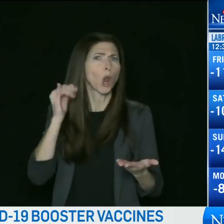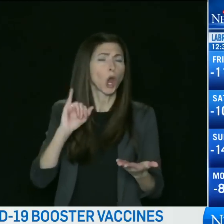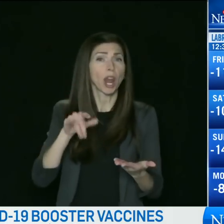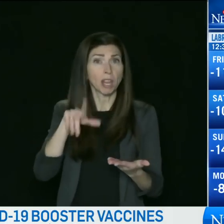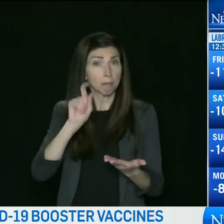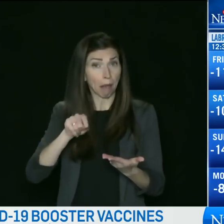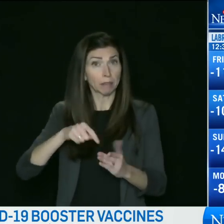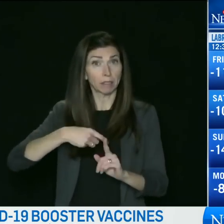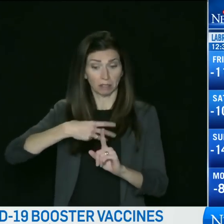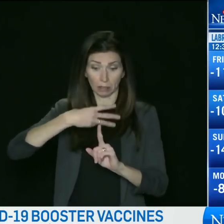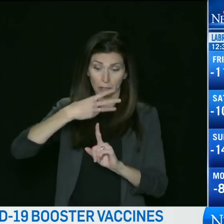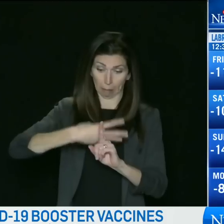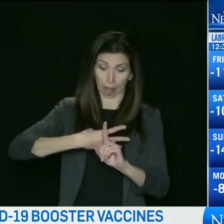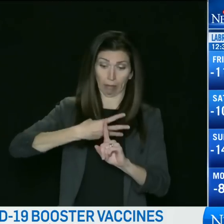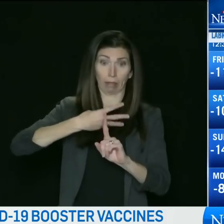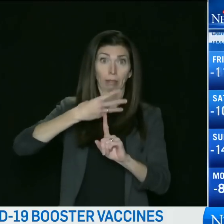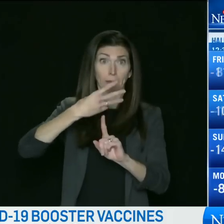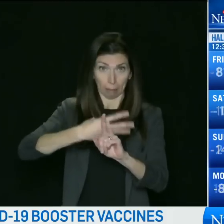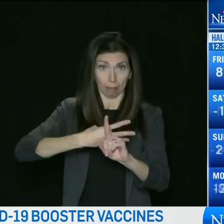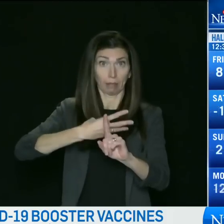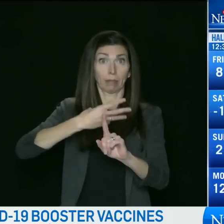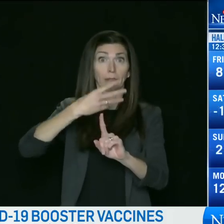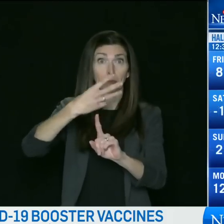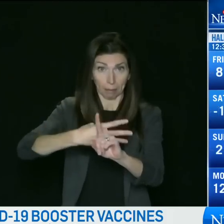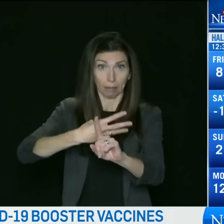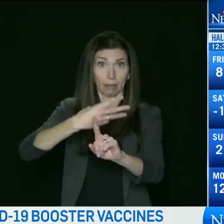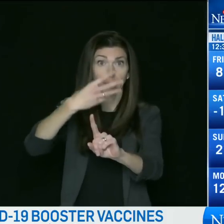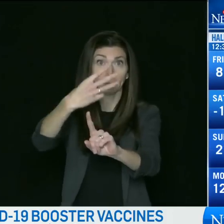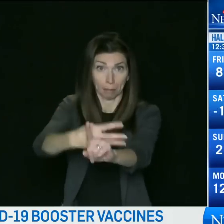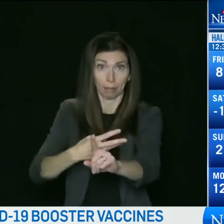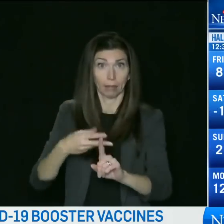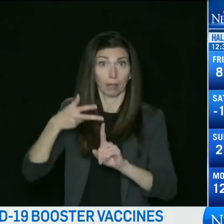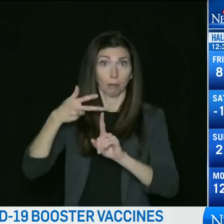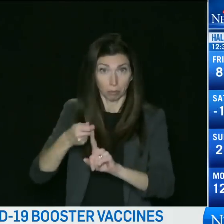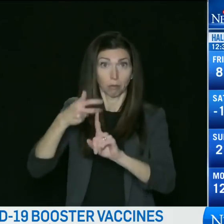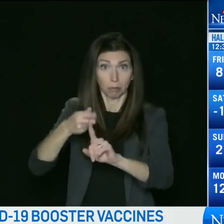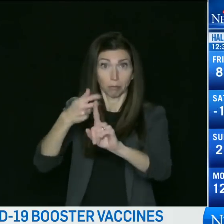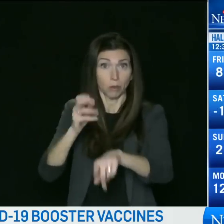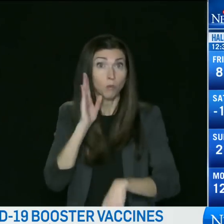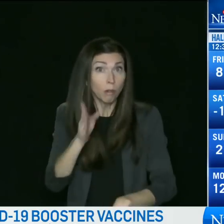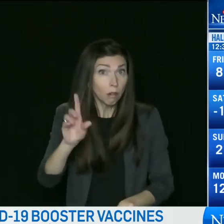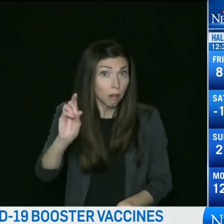EXPECTED TO GET A SHOT EVERY SIX